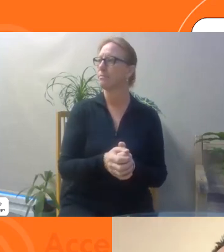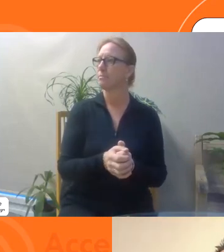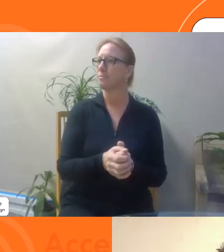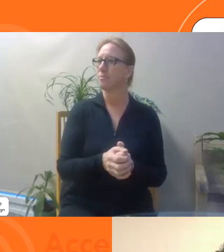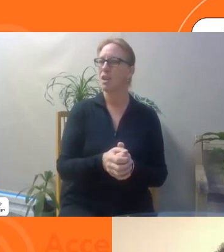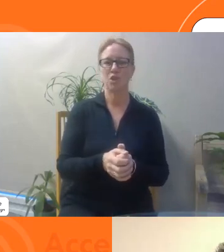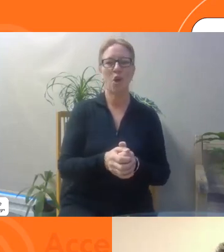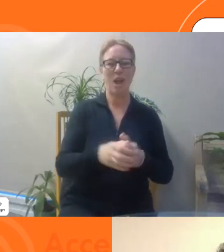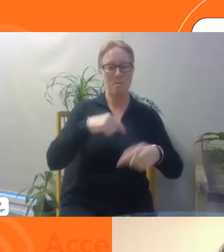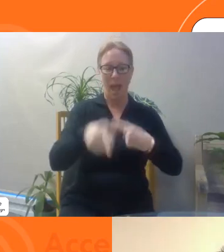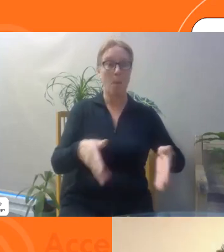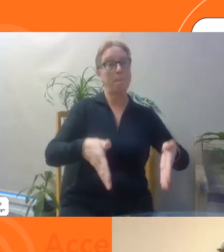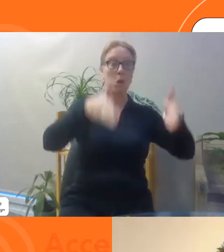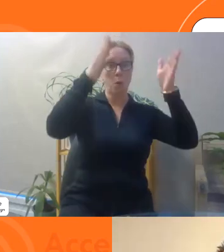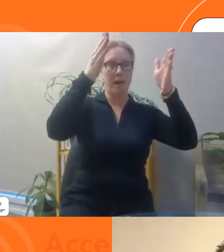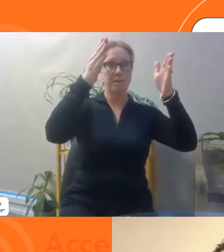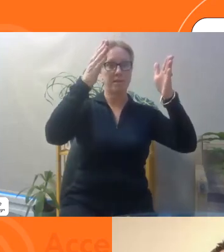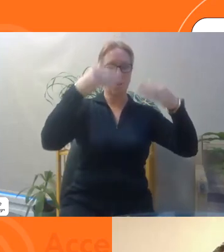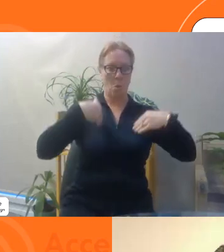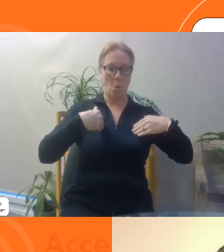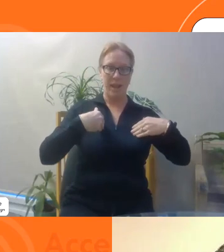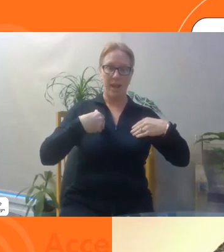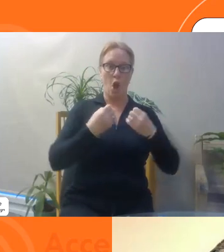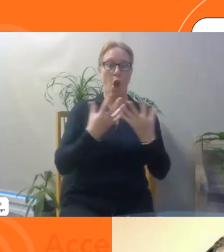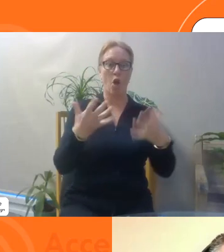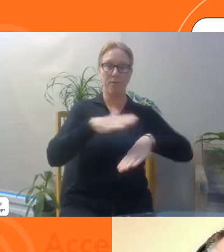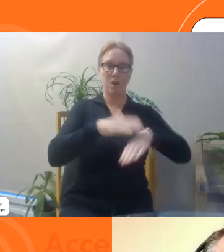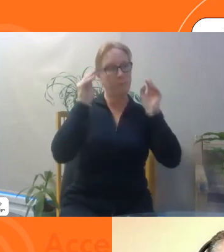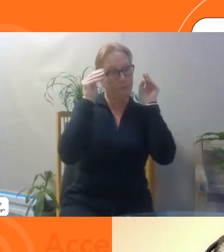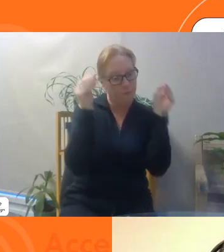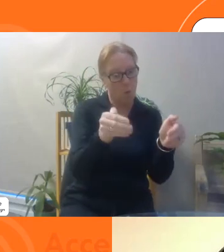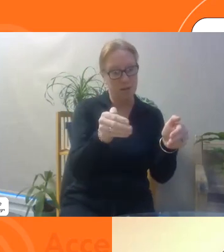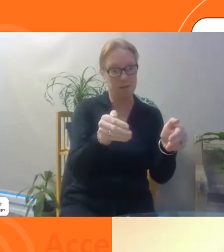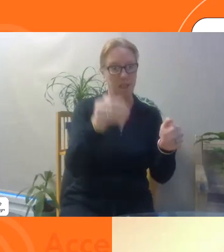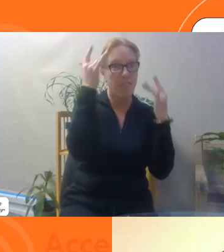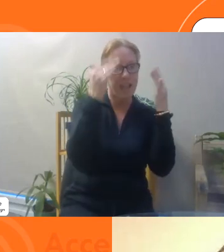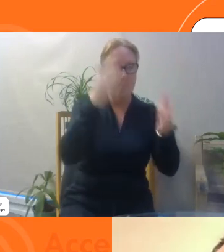is what we seem to spend a lot of time thinking about; is the